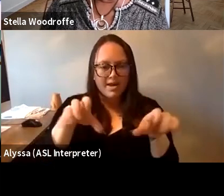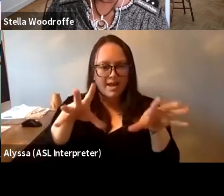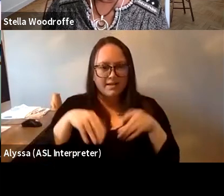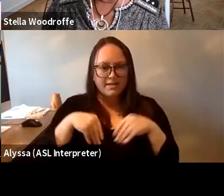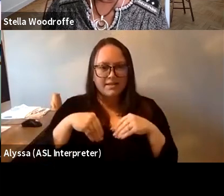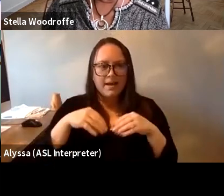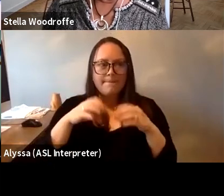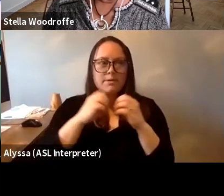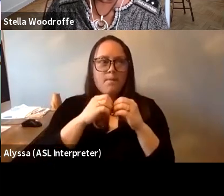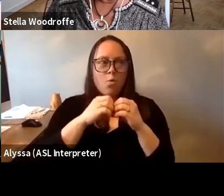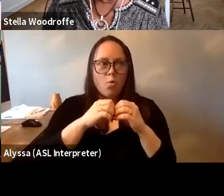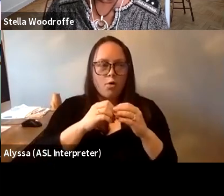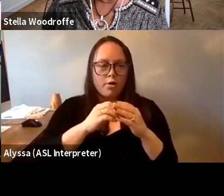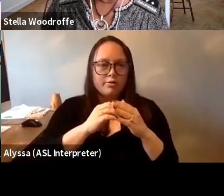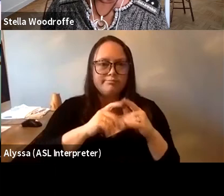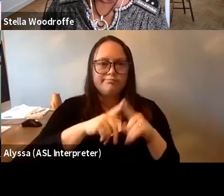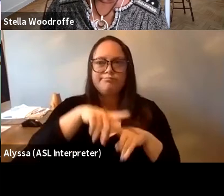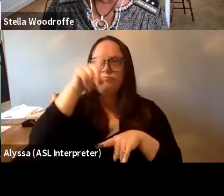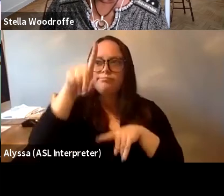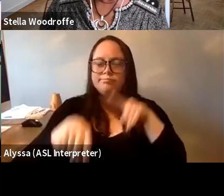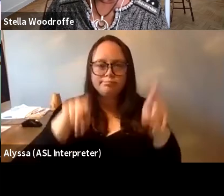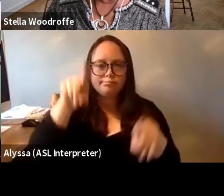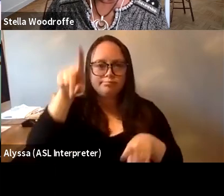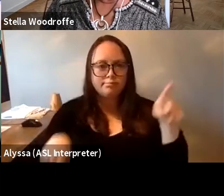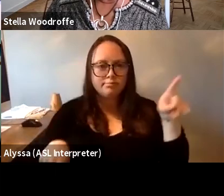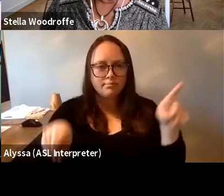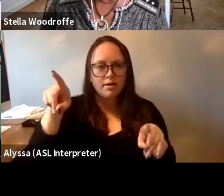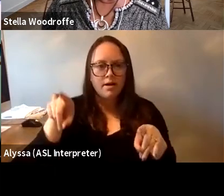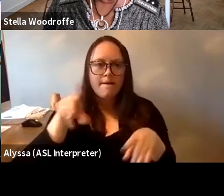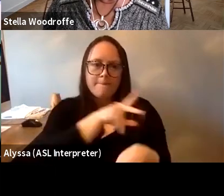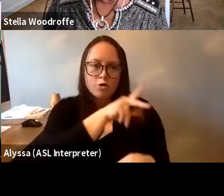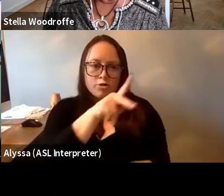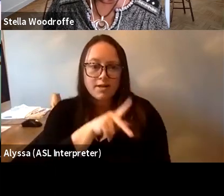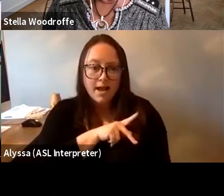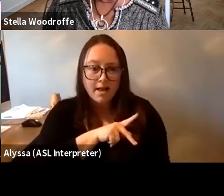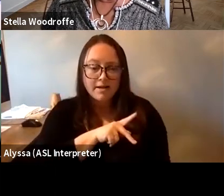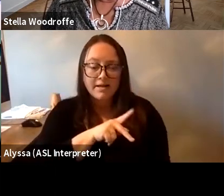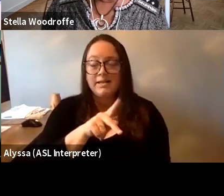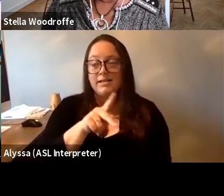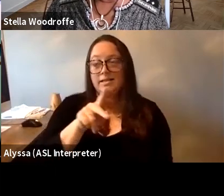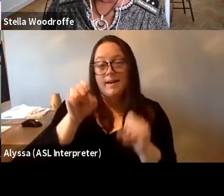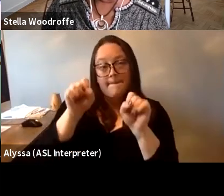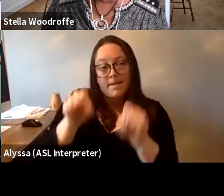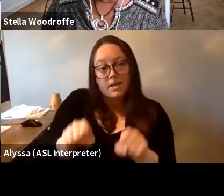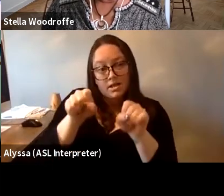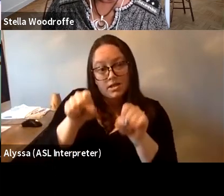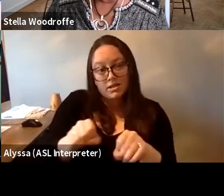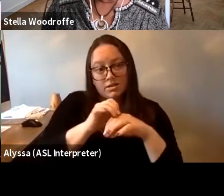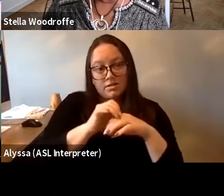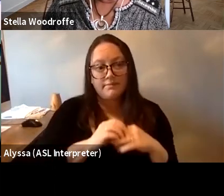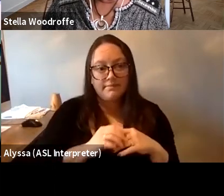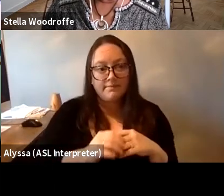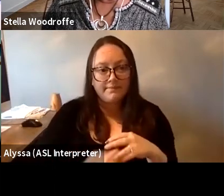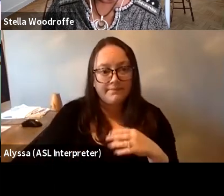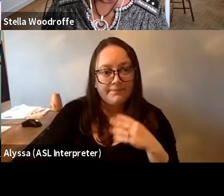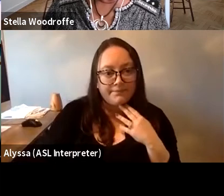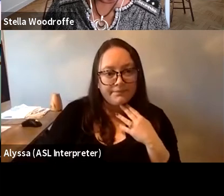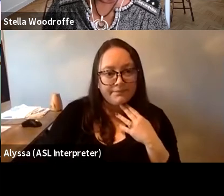of personalities and abilities into our idea of